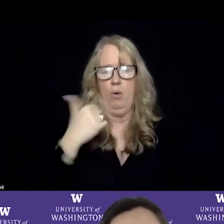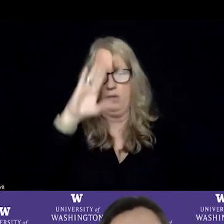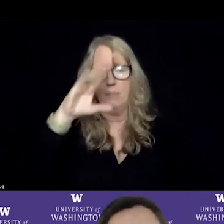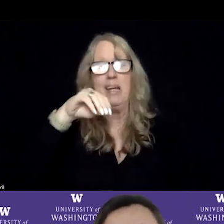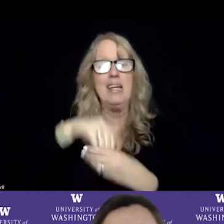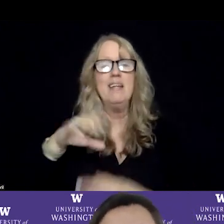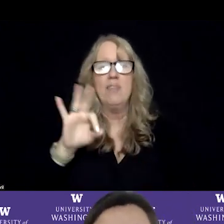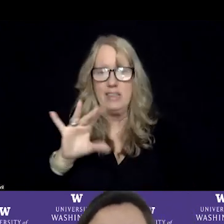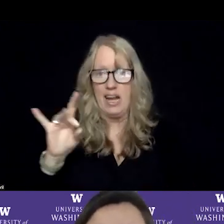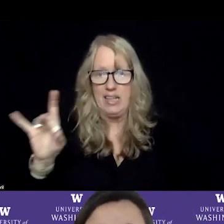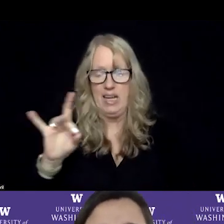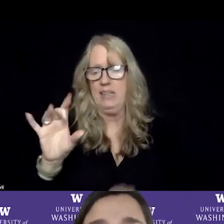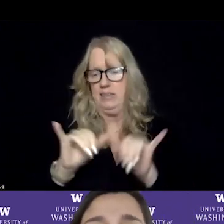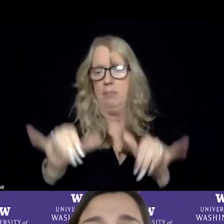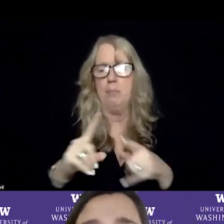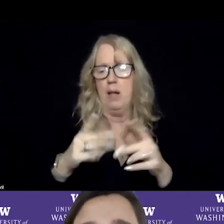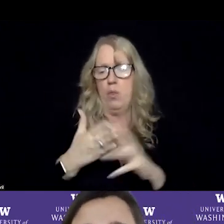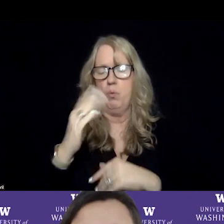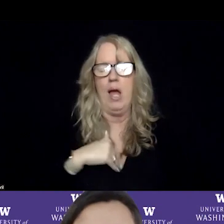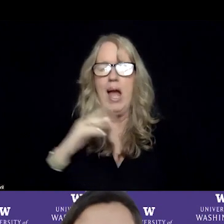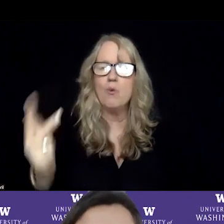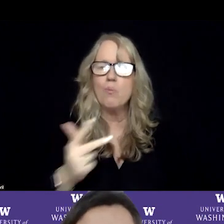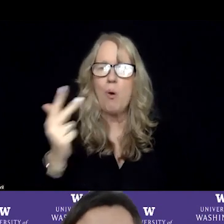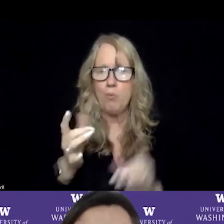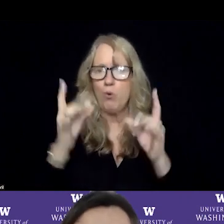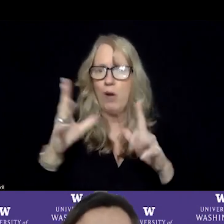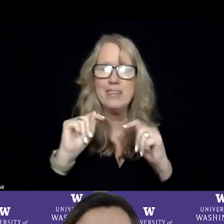SYSTEM WITH THE MOBILE CRISIS TEAMS. I WANT SHOW THE MAP. WE